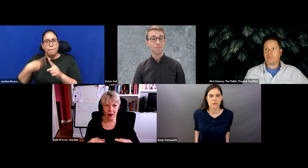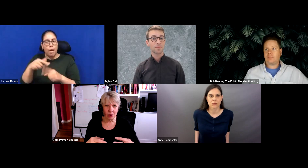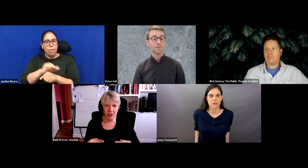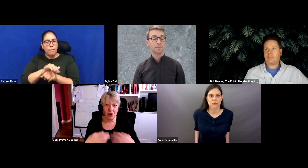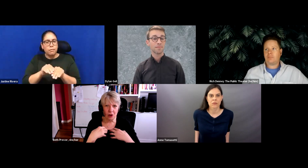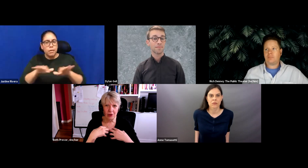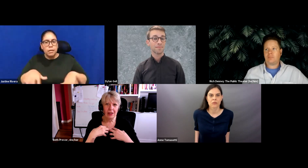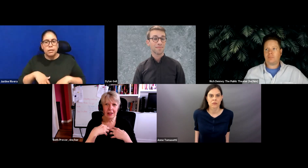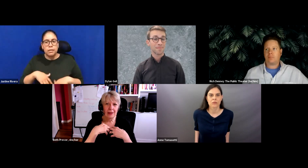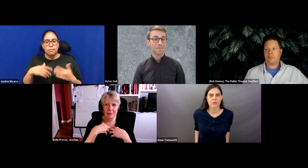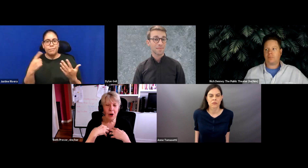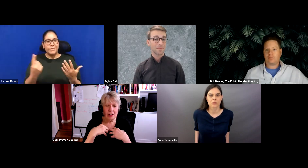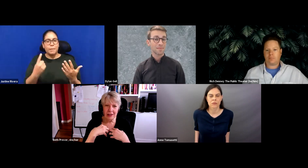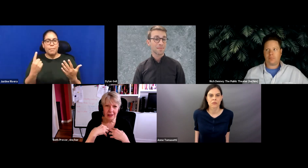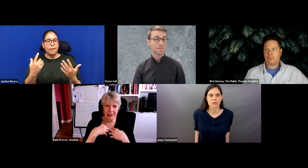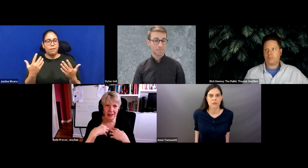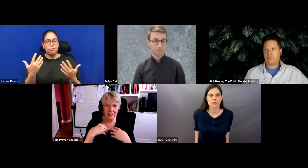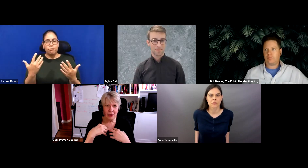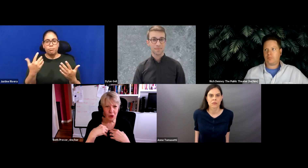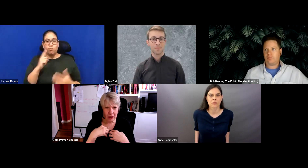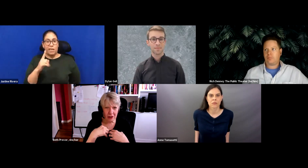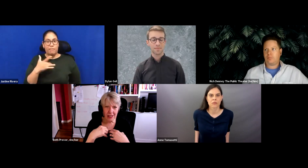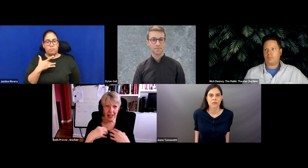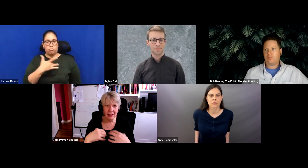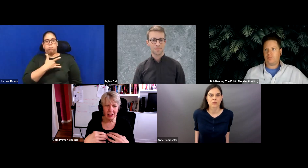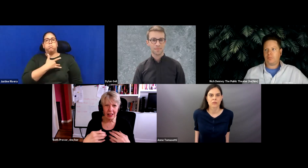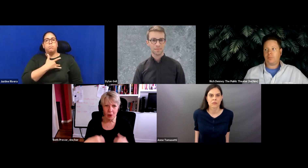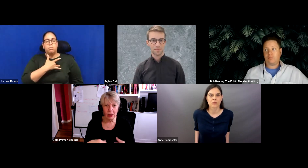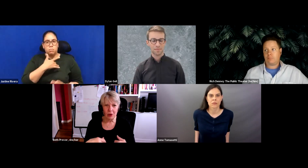that was so personal to New Yorkers and everything that we